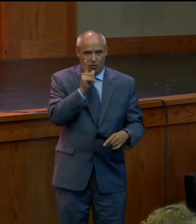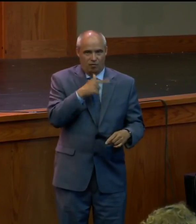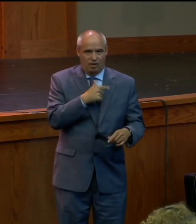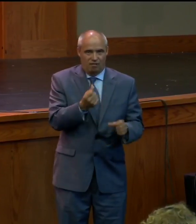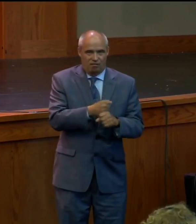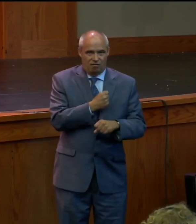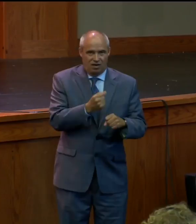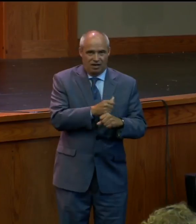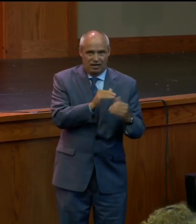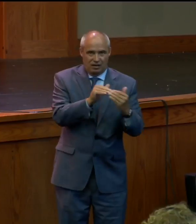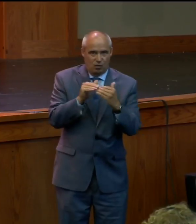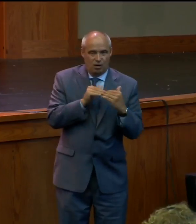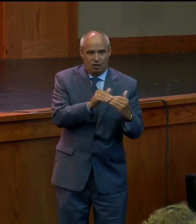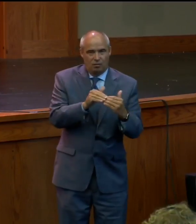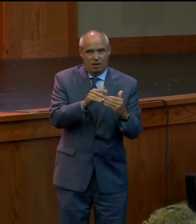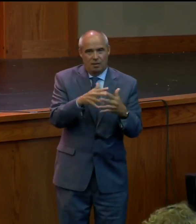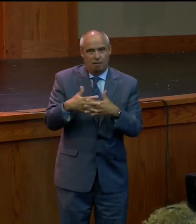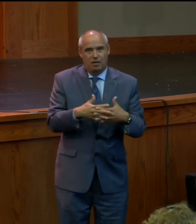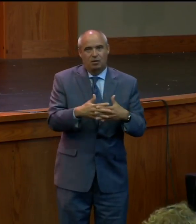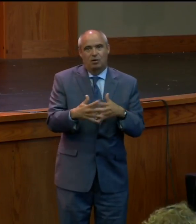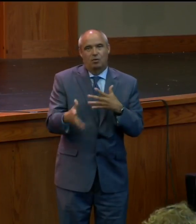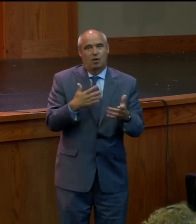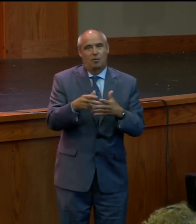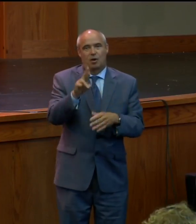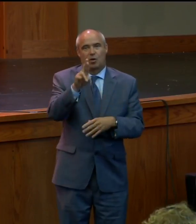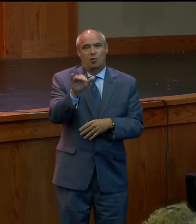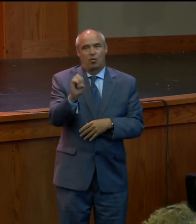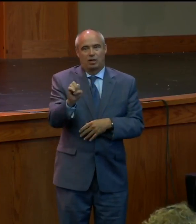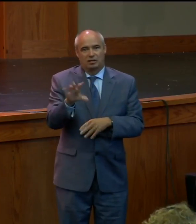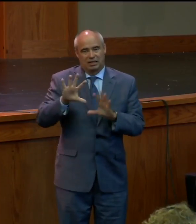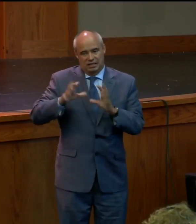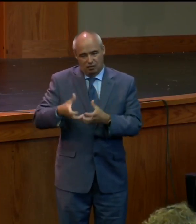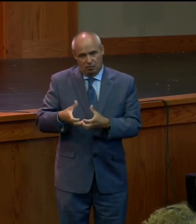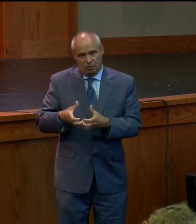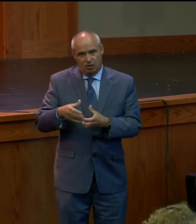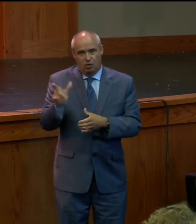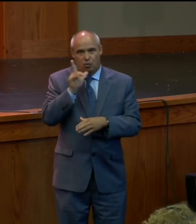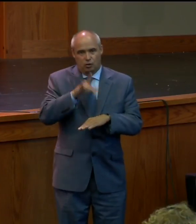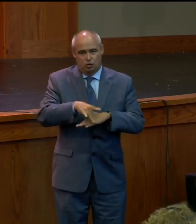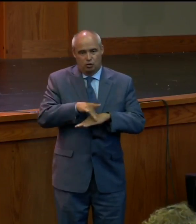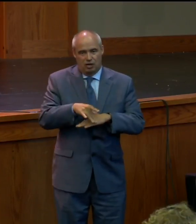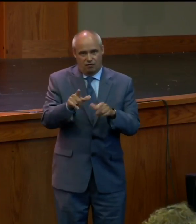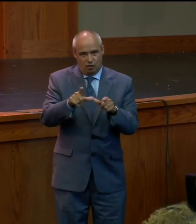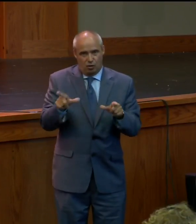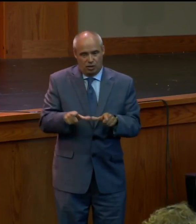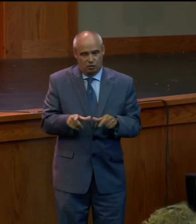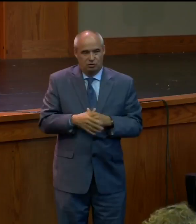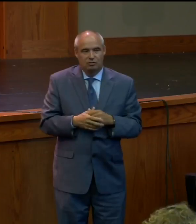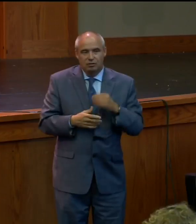AMERICANS, REGARDLESS OF RACE, PARTY AFFILIATION OR YES, GEOGRAPHIC LOCATION.